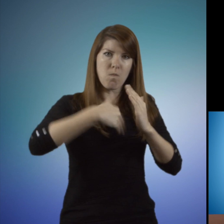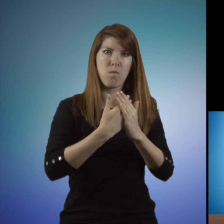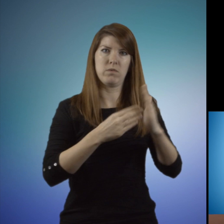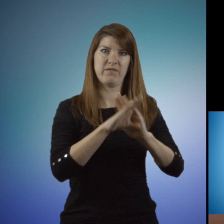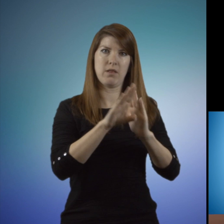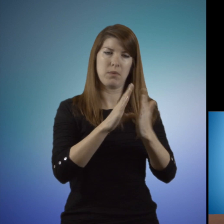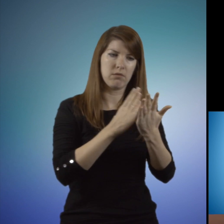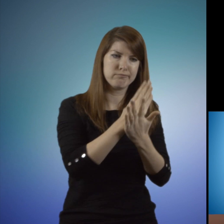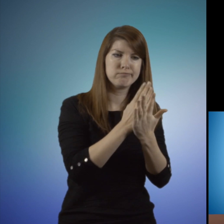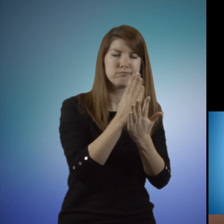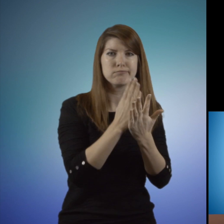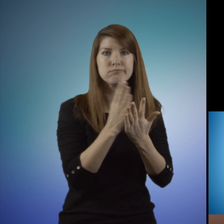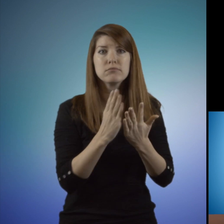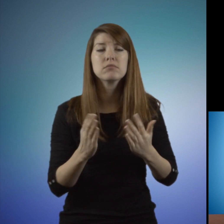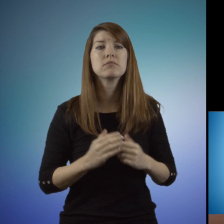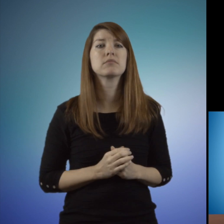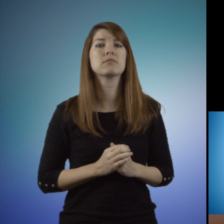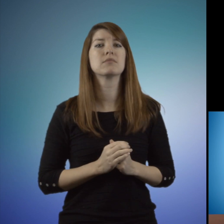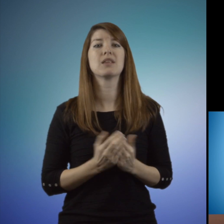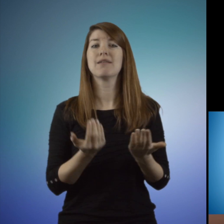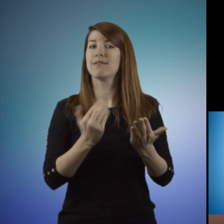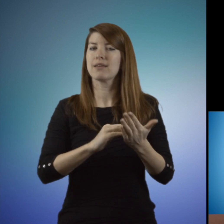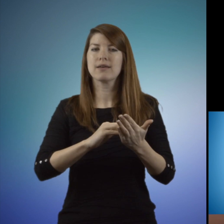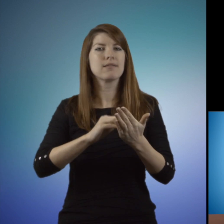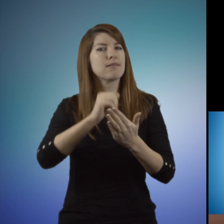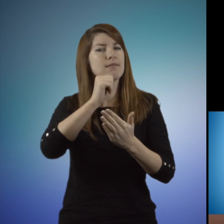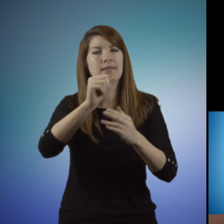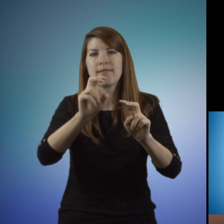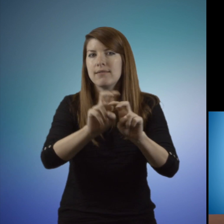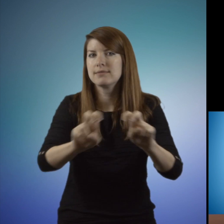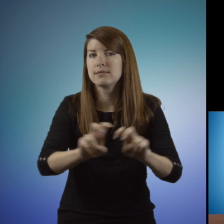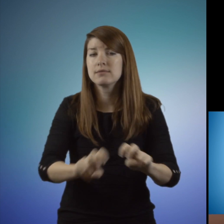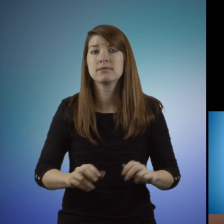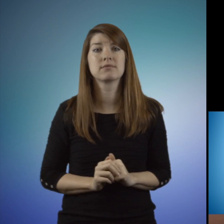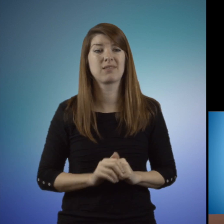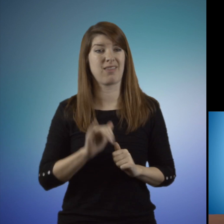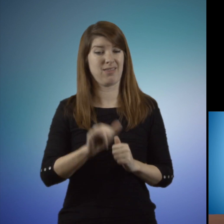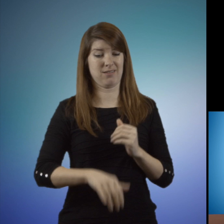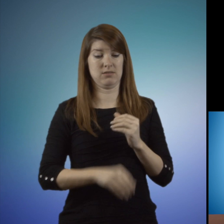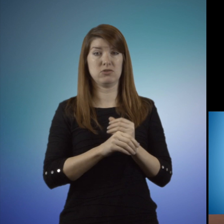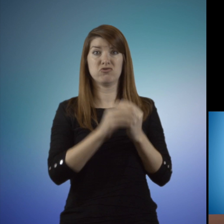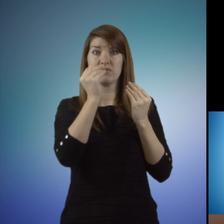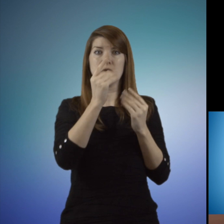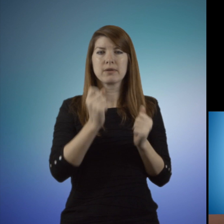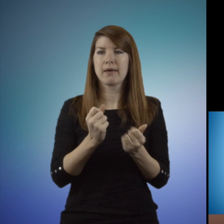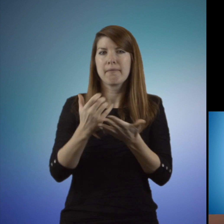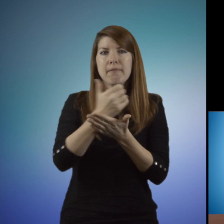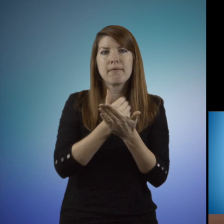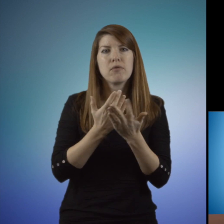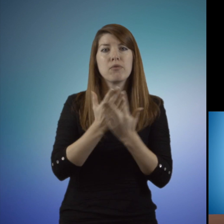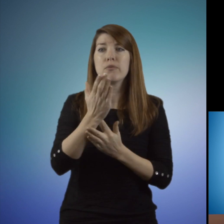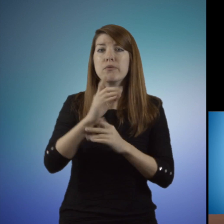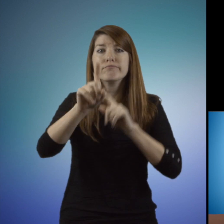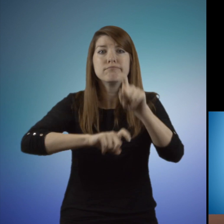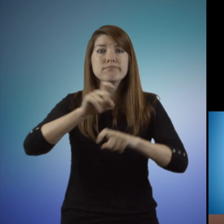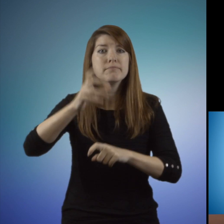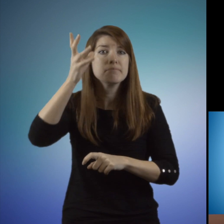Now again, we're not assessing. So, the extra information can come through parent interview or developmental checklist.